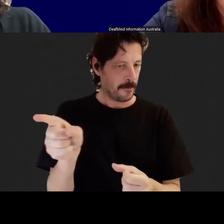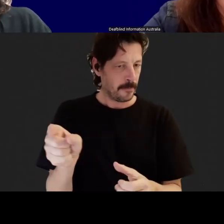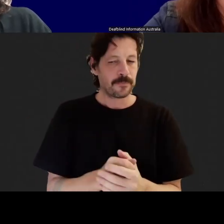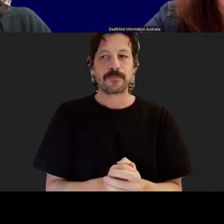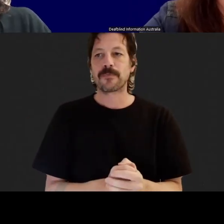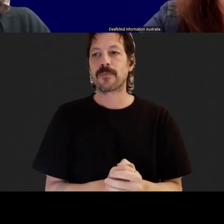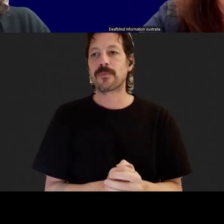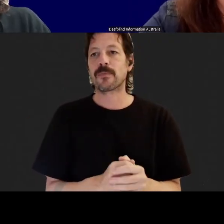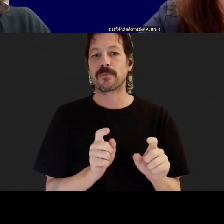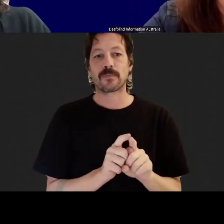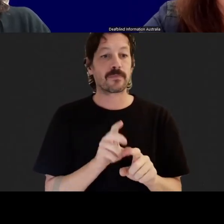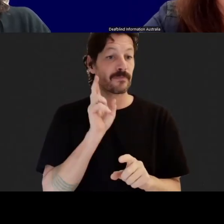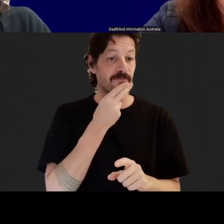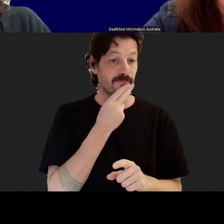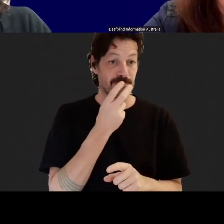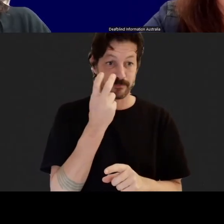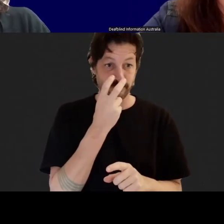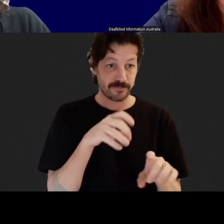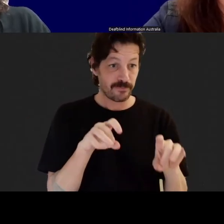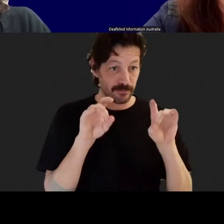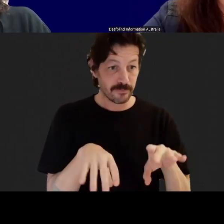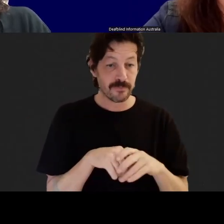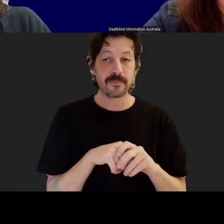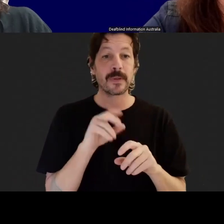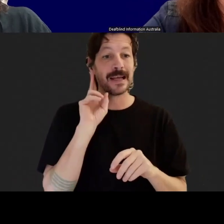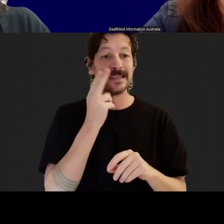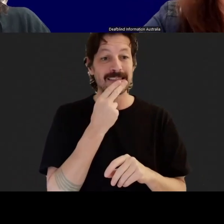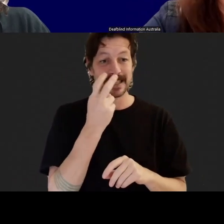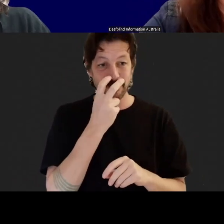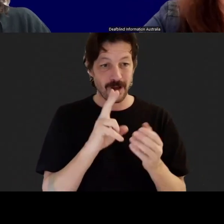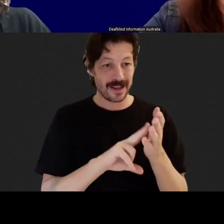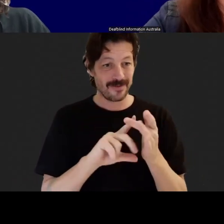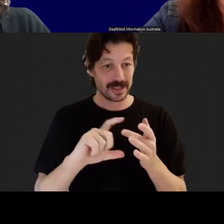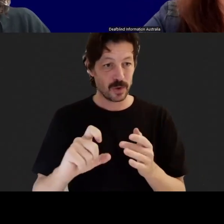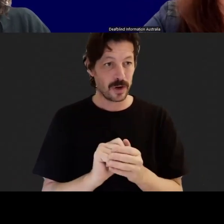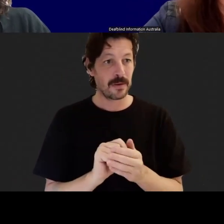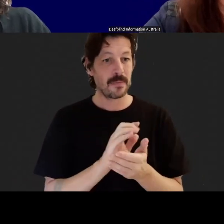Deafblind Australia, we have Deafblind Victoria, we have the Hunter Group in New South Wales,